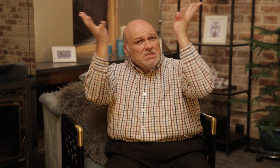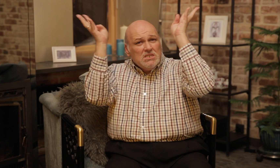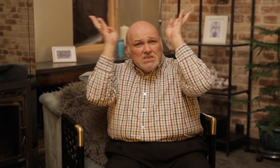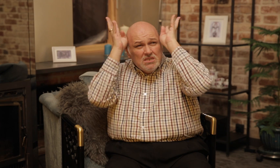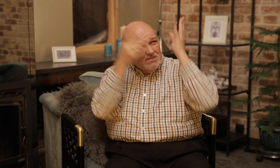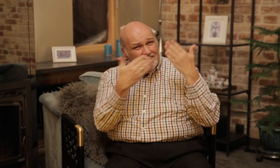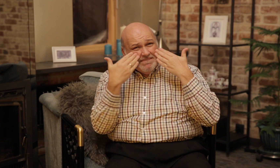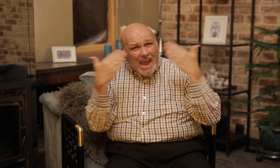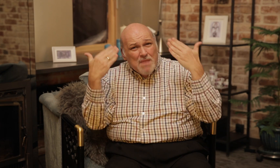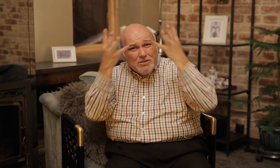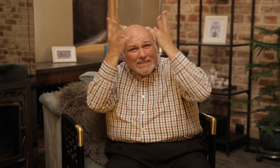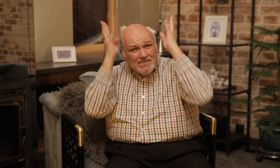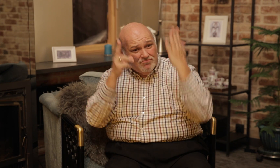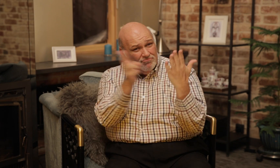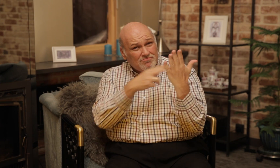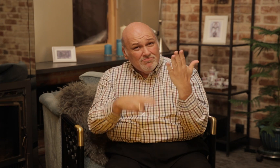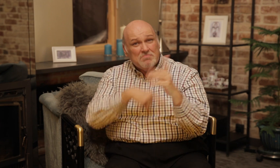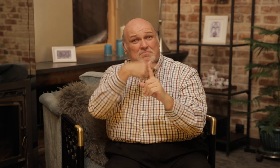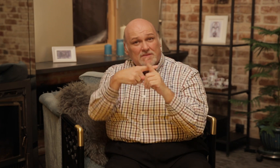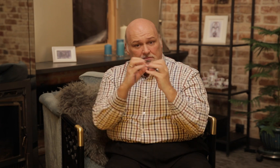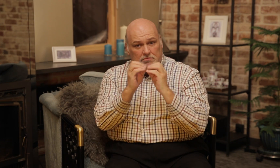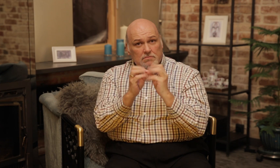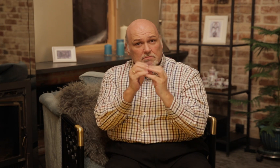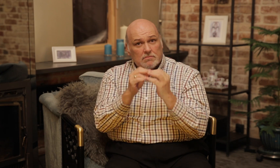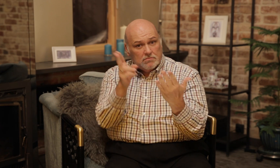and the Royal Highness could speak sign language.